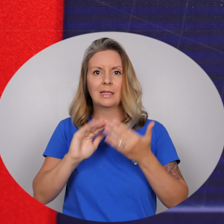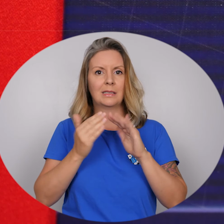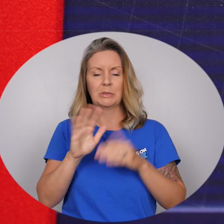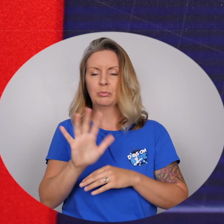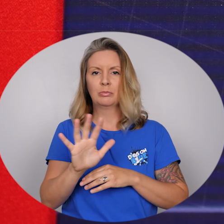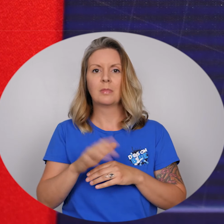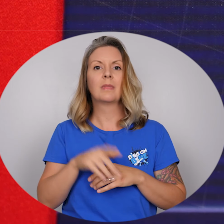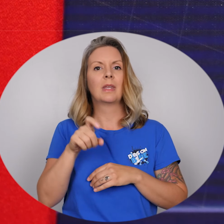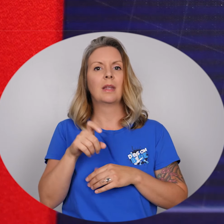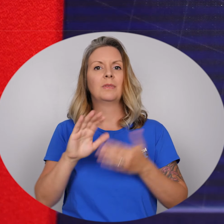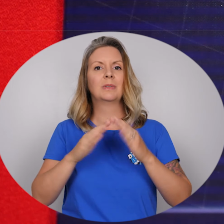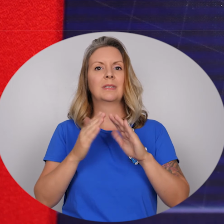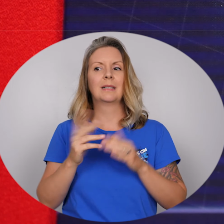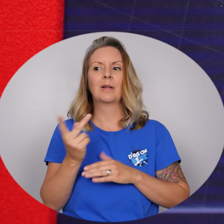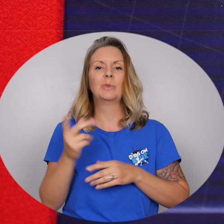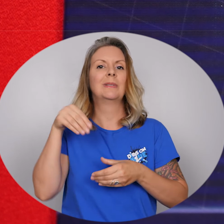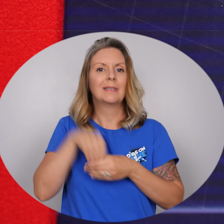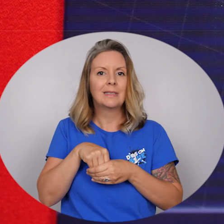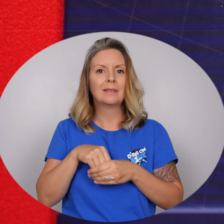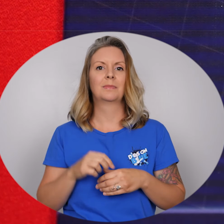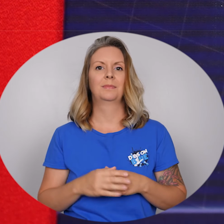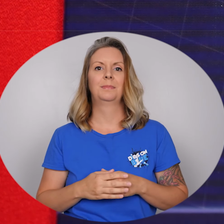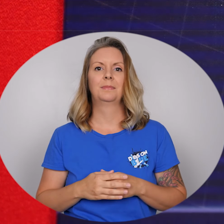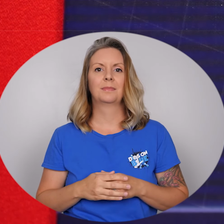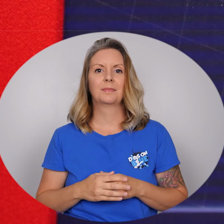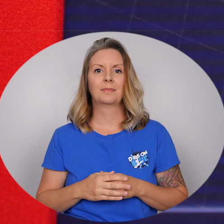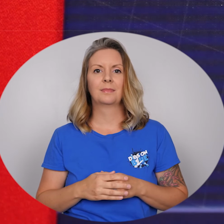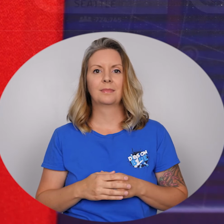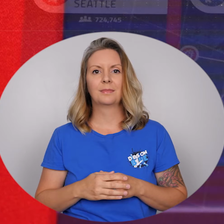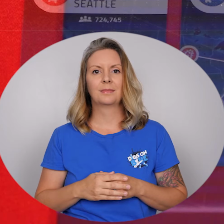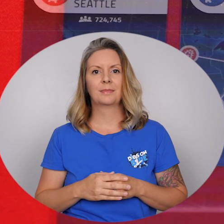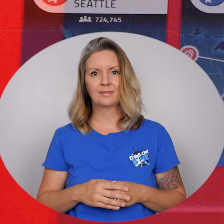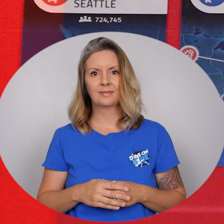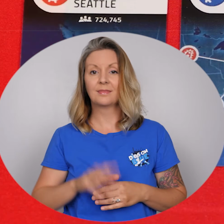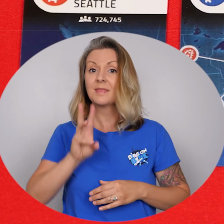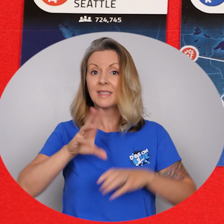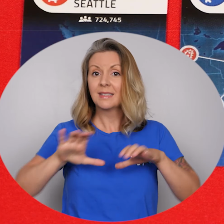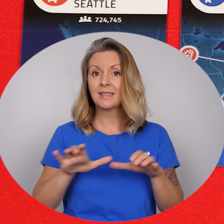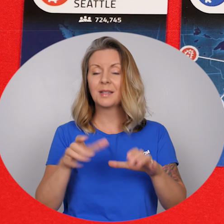city card. It has to be the one that you are currently both in. And those are all 6 of